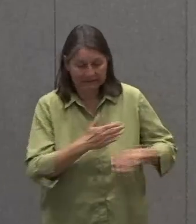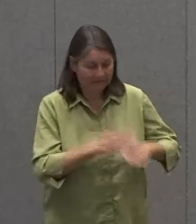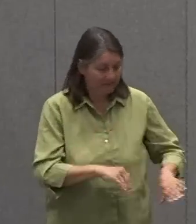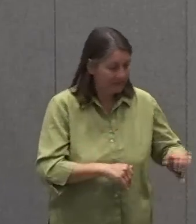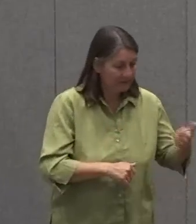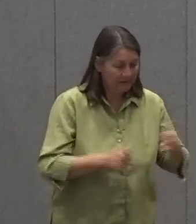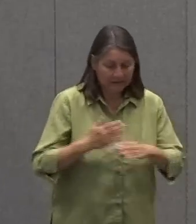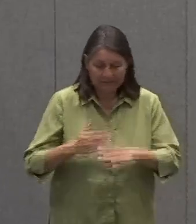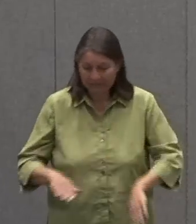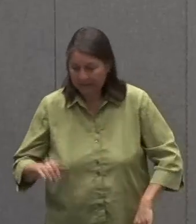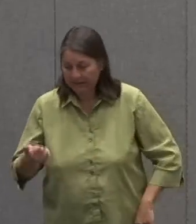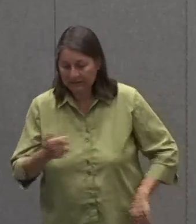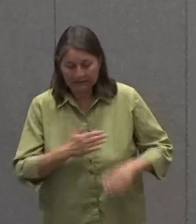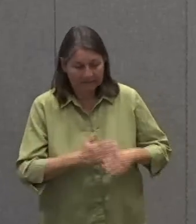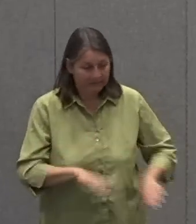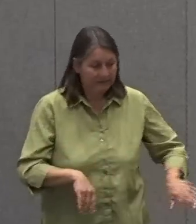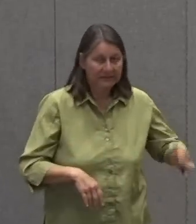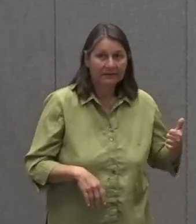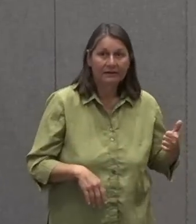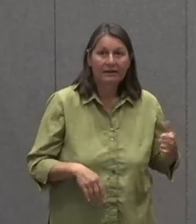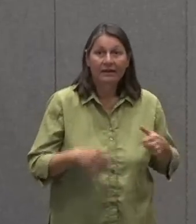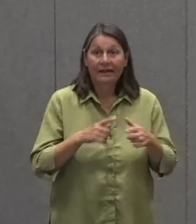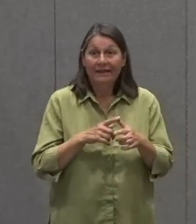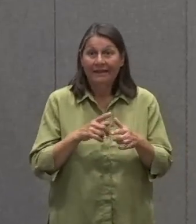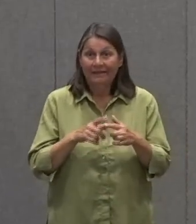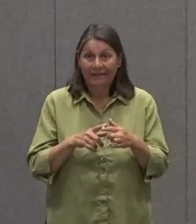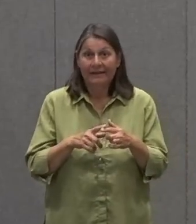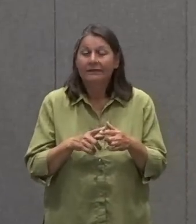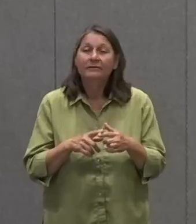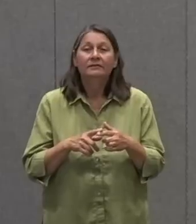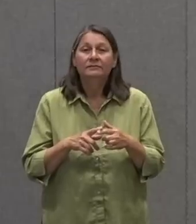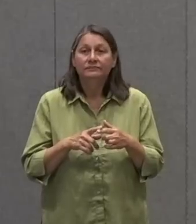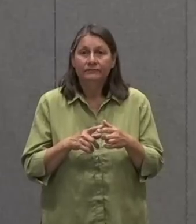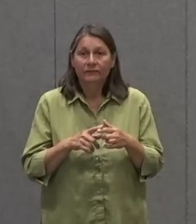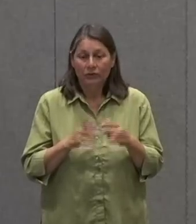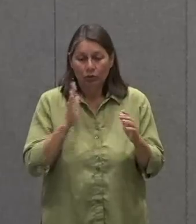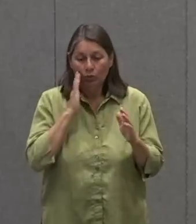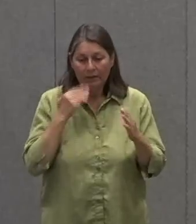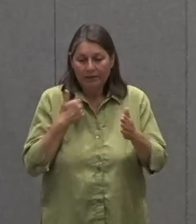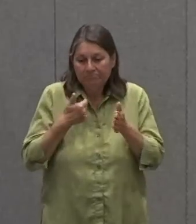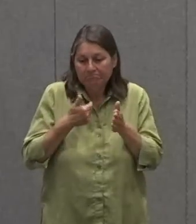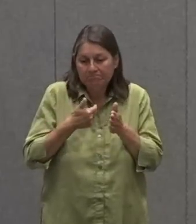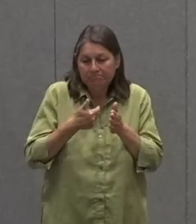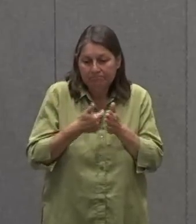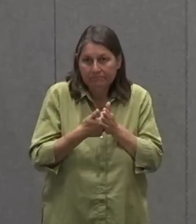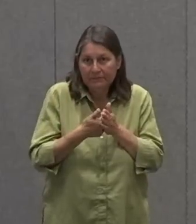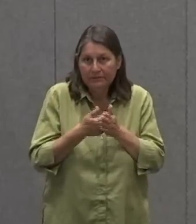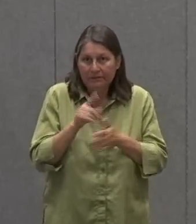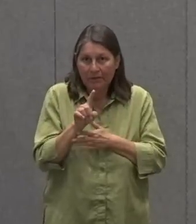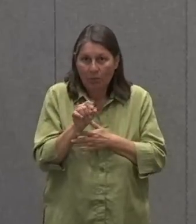which is the 1/10 that I wanted to do, so let's see if I can find some equal increments